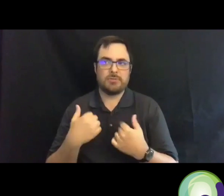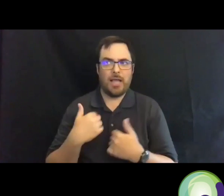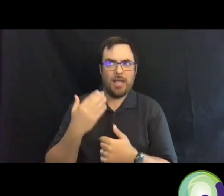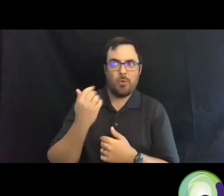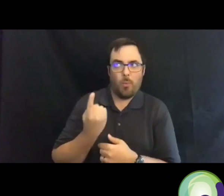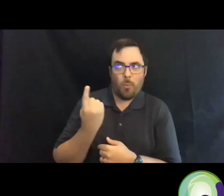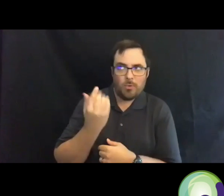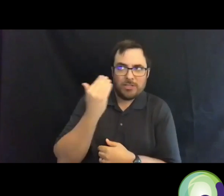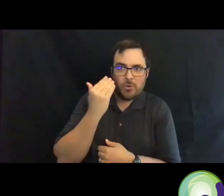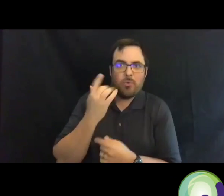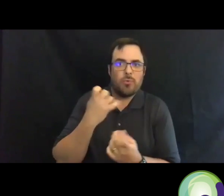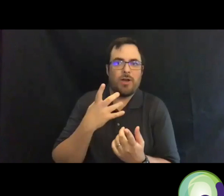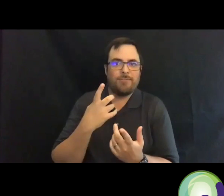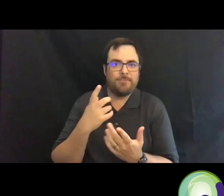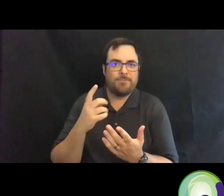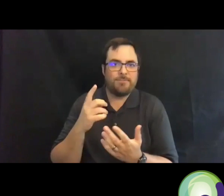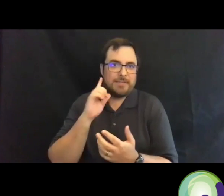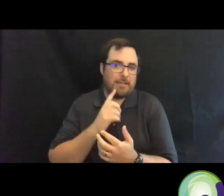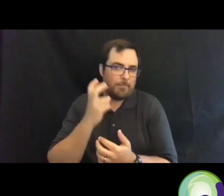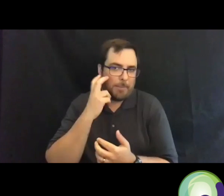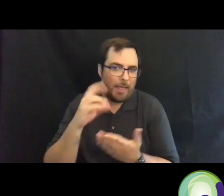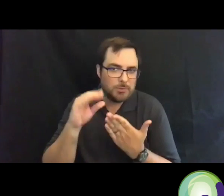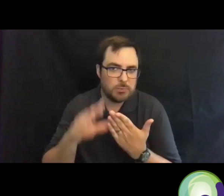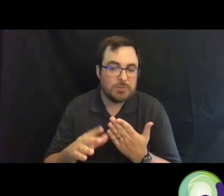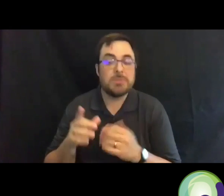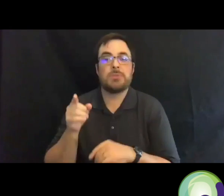specifically have students who are deaf-blind, who are getting